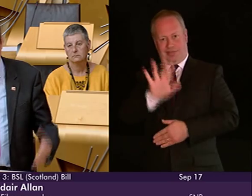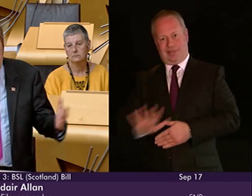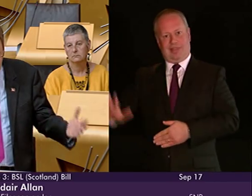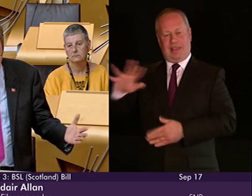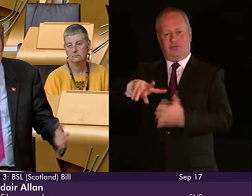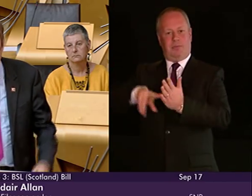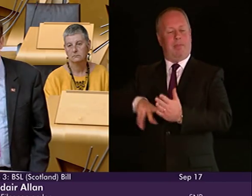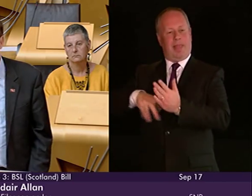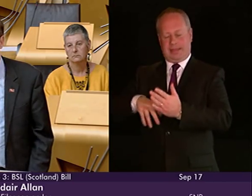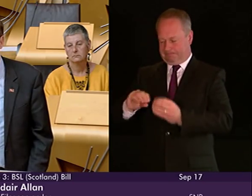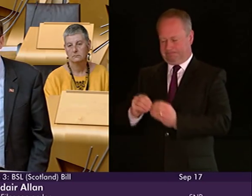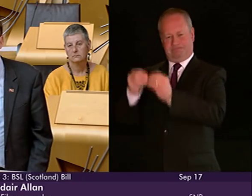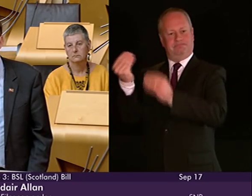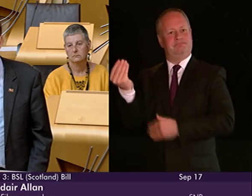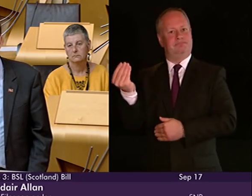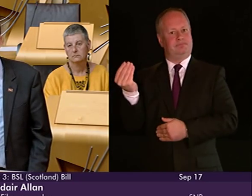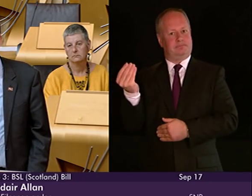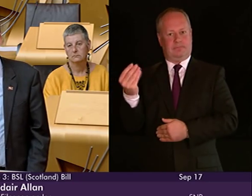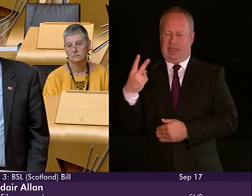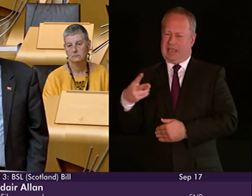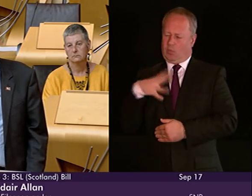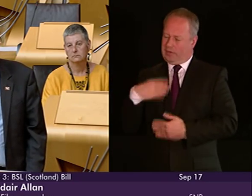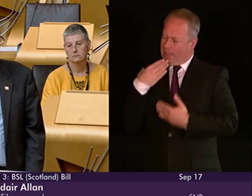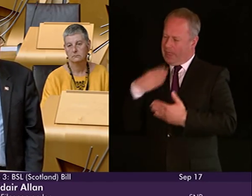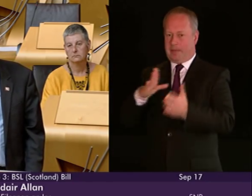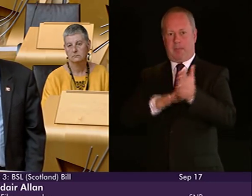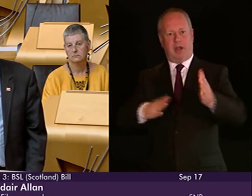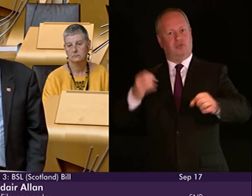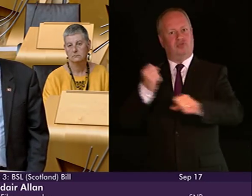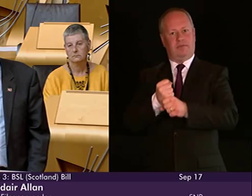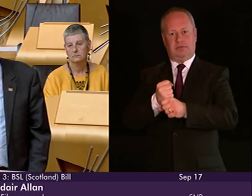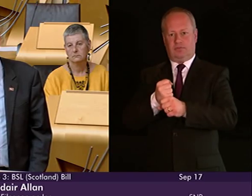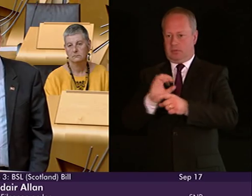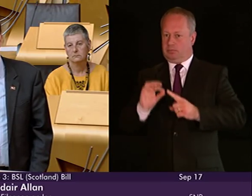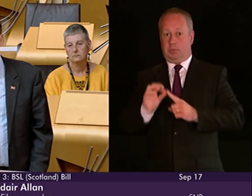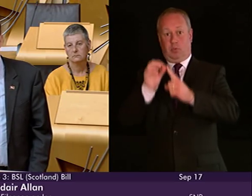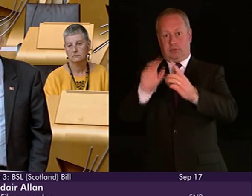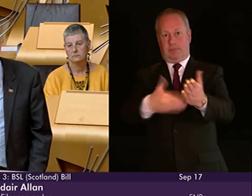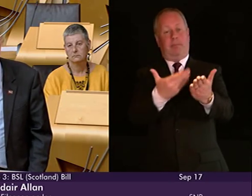Again, I thank Mark Griffin for proposing the bill in the first place. He has made a